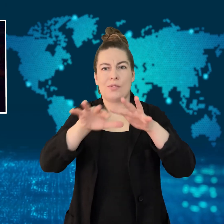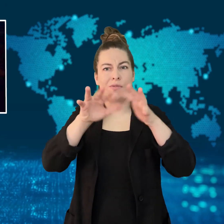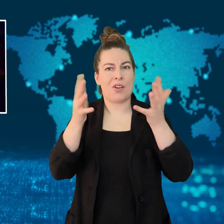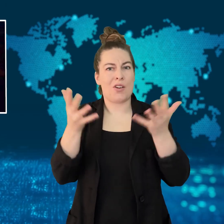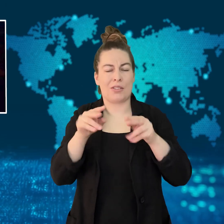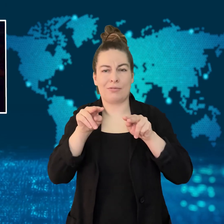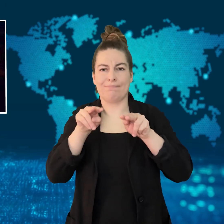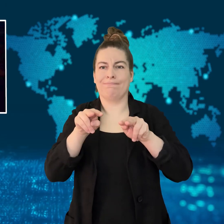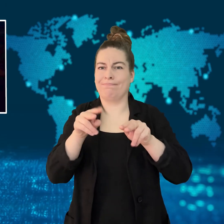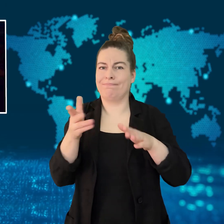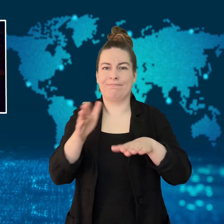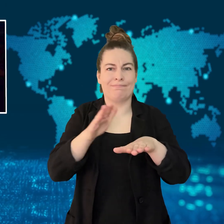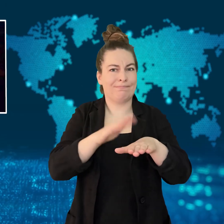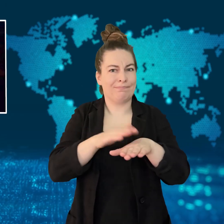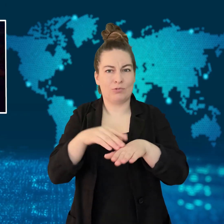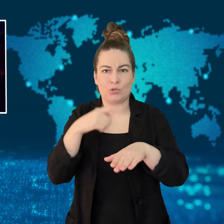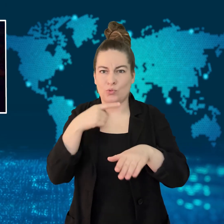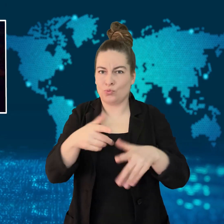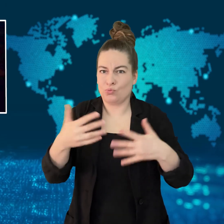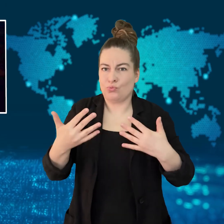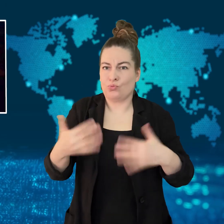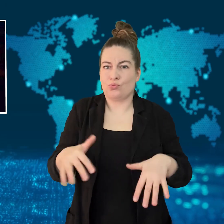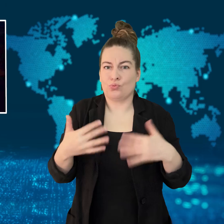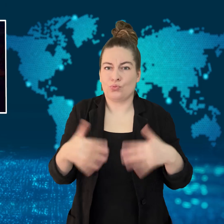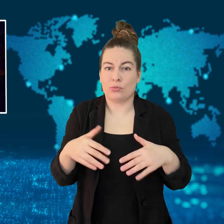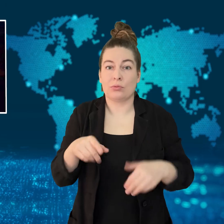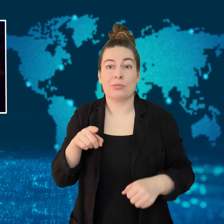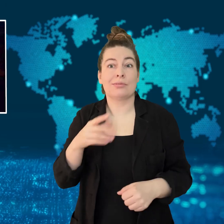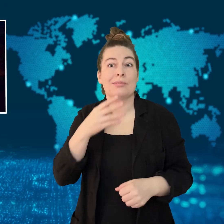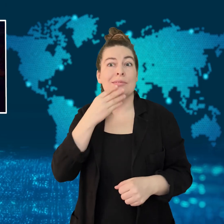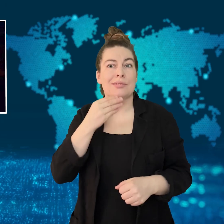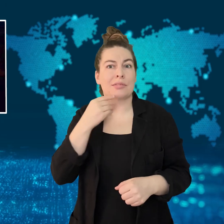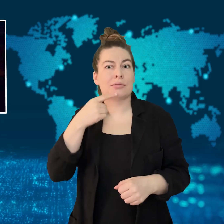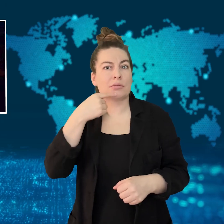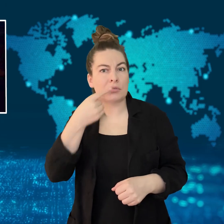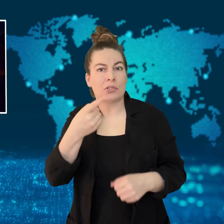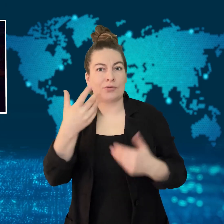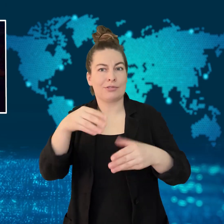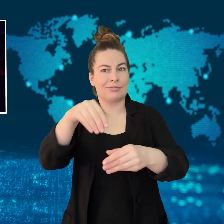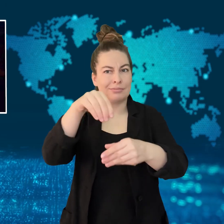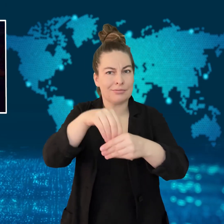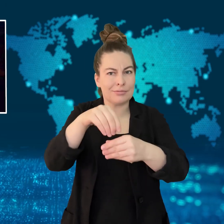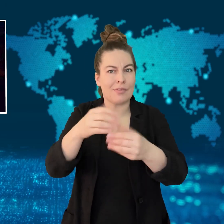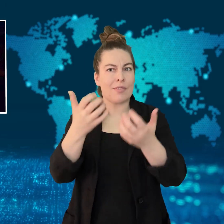Israel initially said it was because of